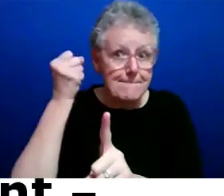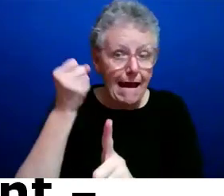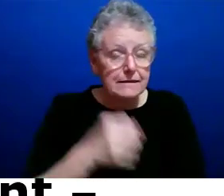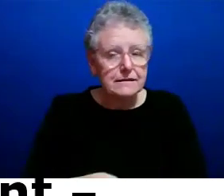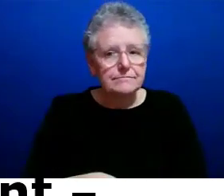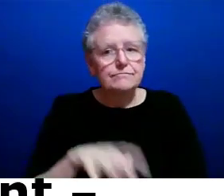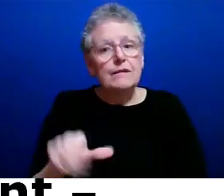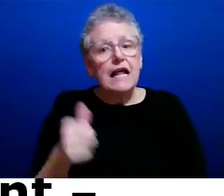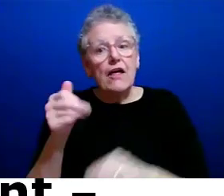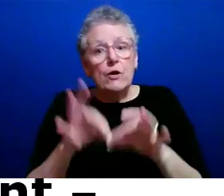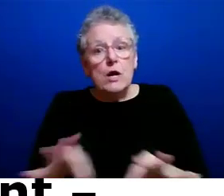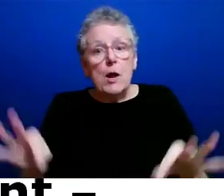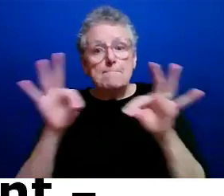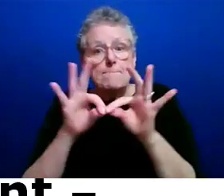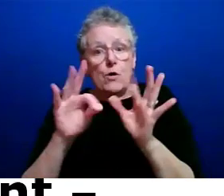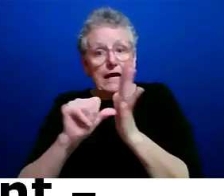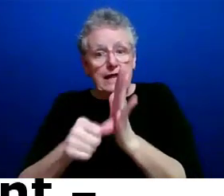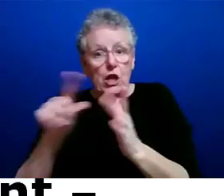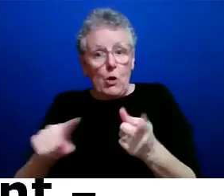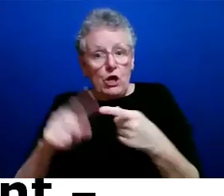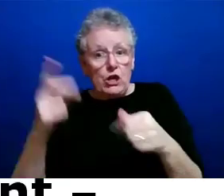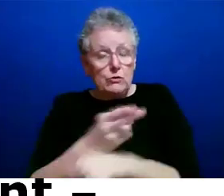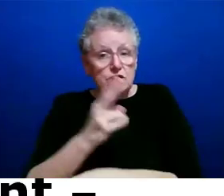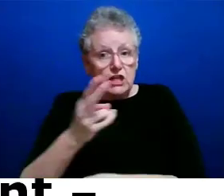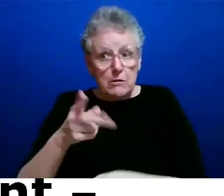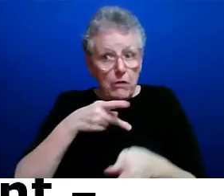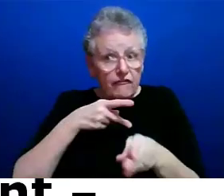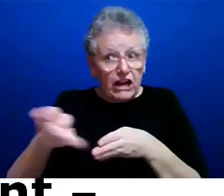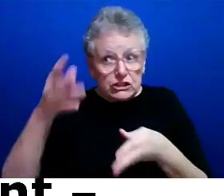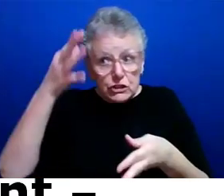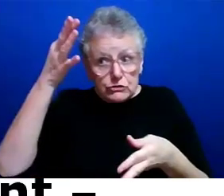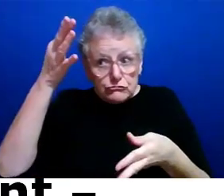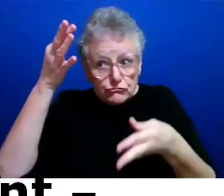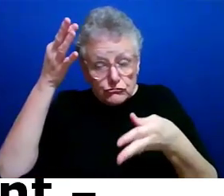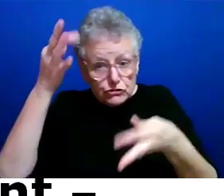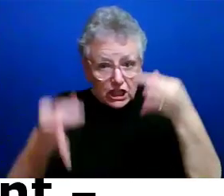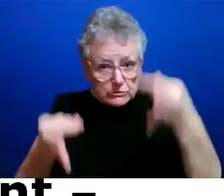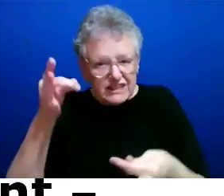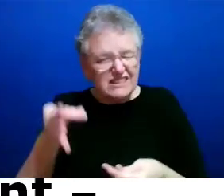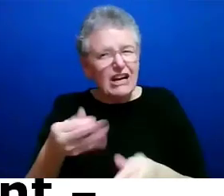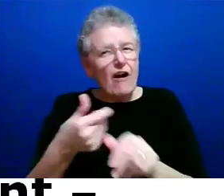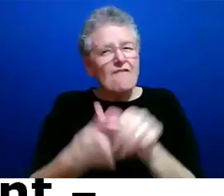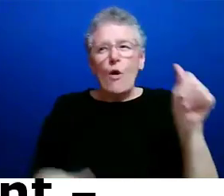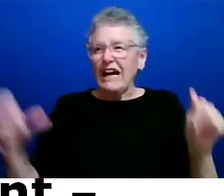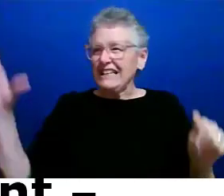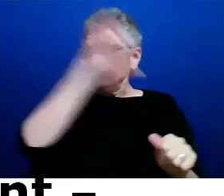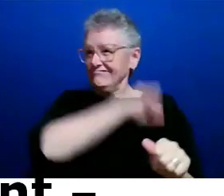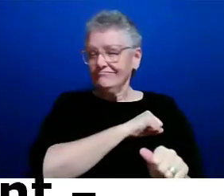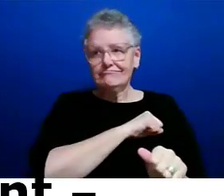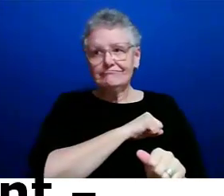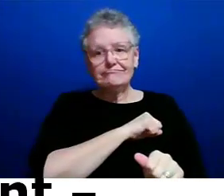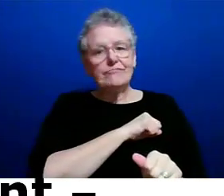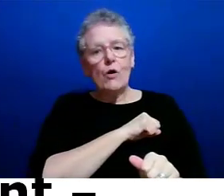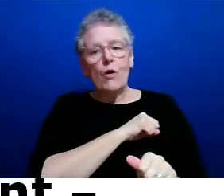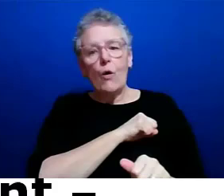Another key highlight when using professional judgment is to avoid speculation or subjective information